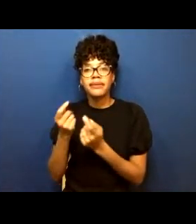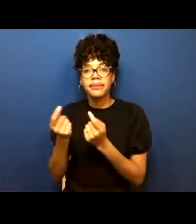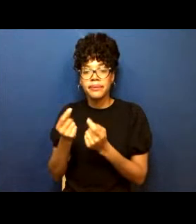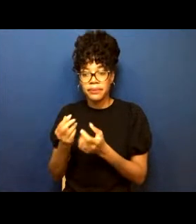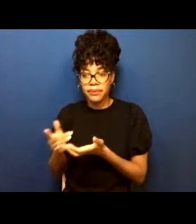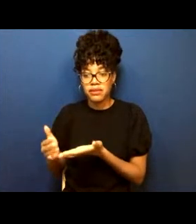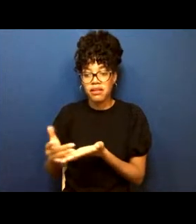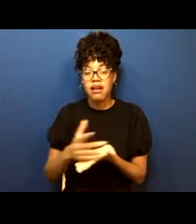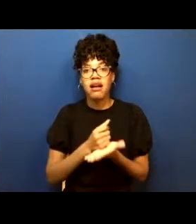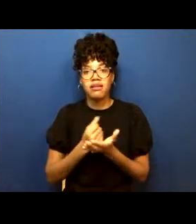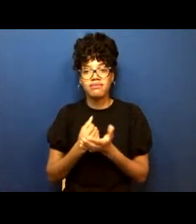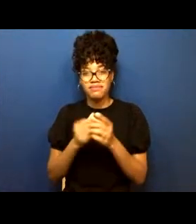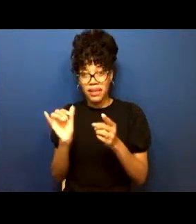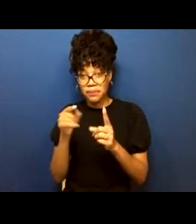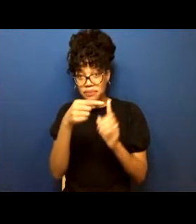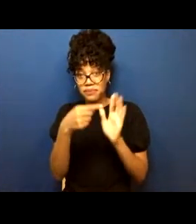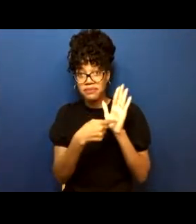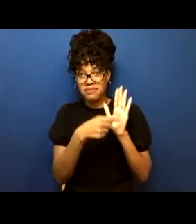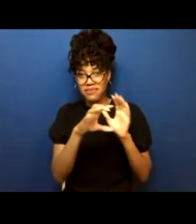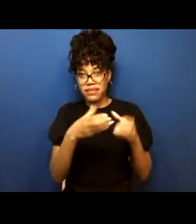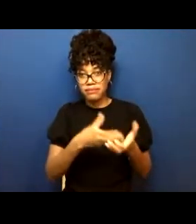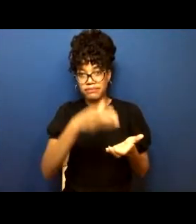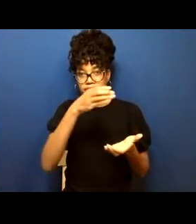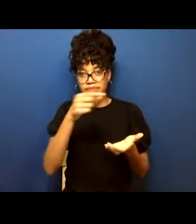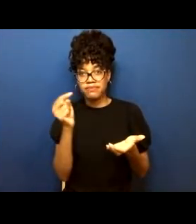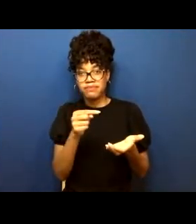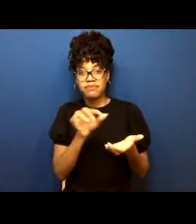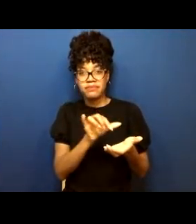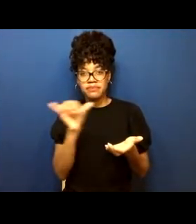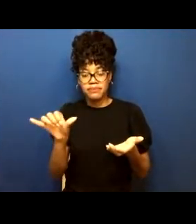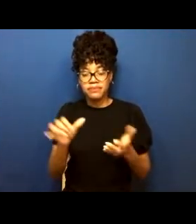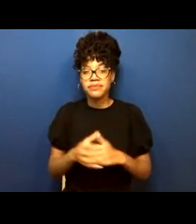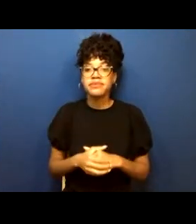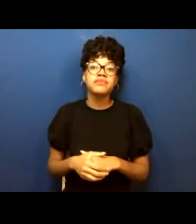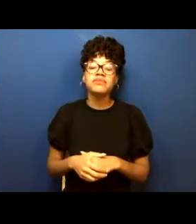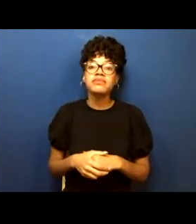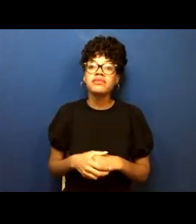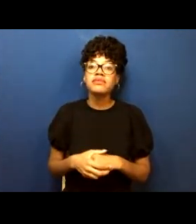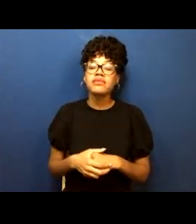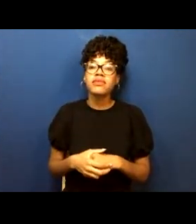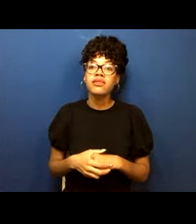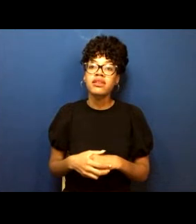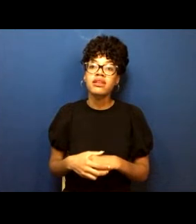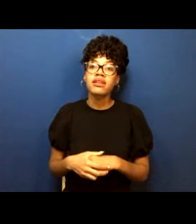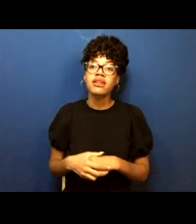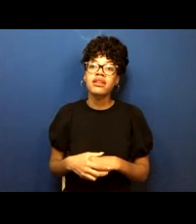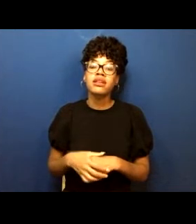harvested and parched. And as I mentioned, a lot of our travel partners across the Great Lakes region here